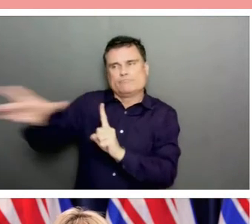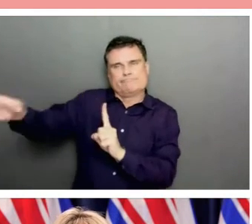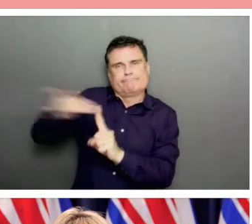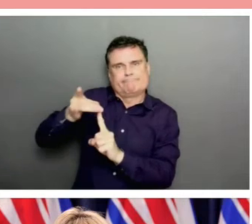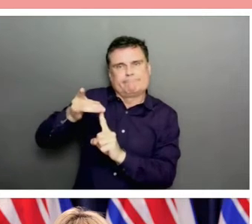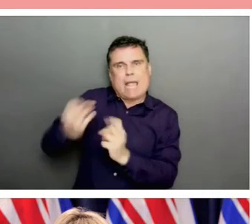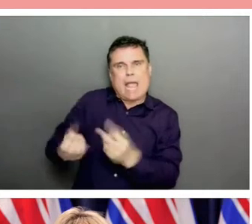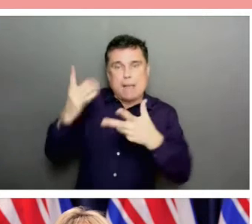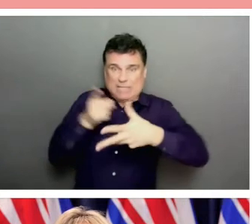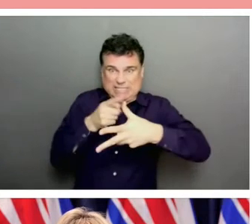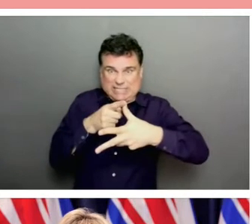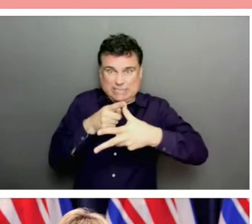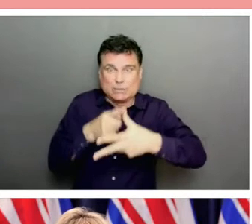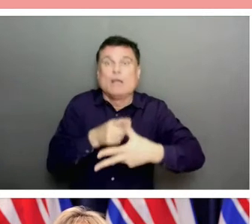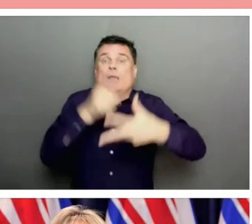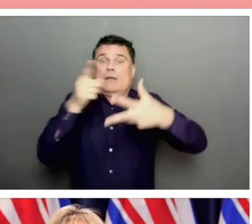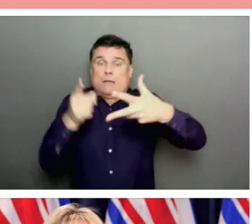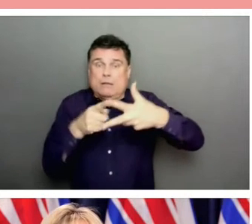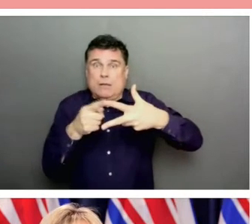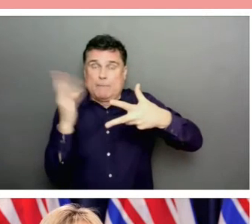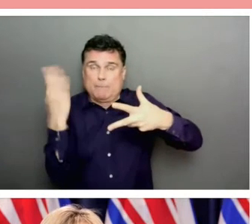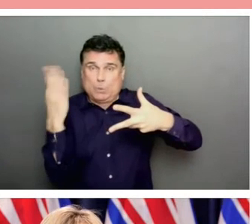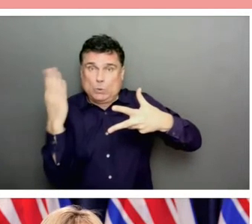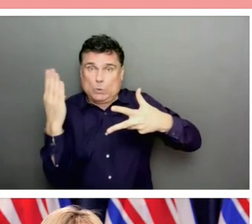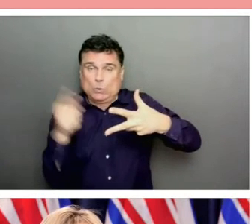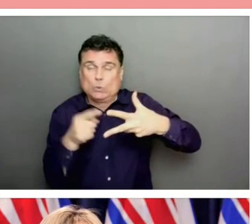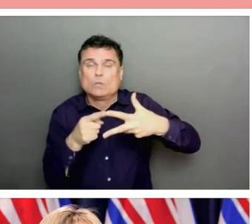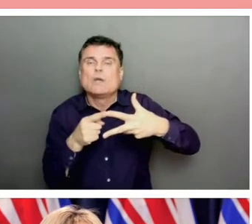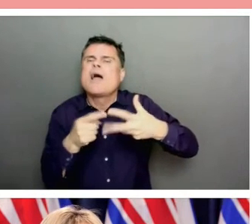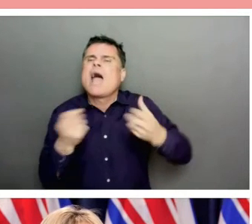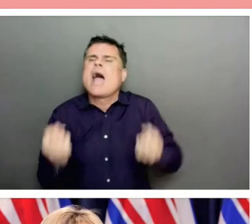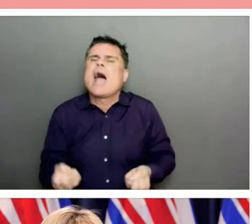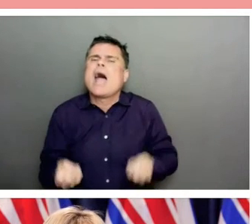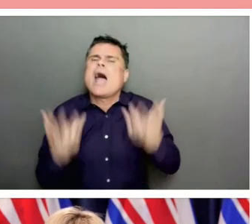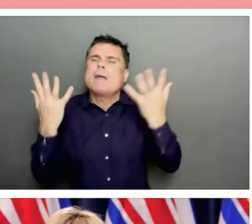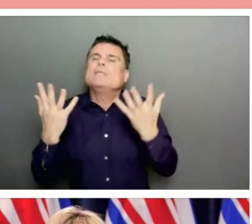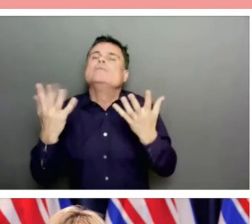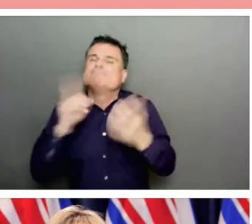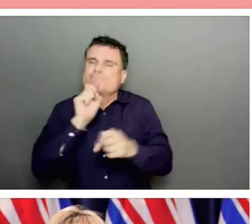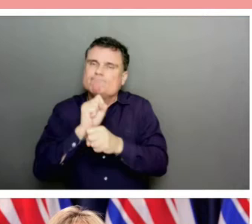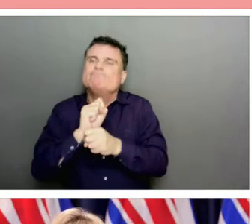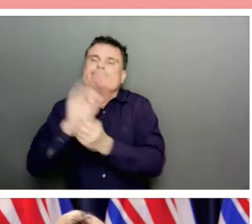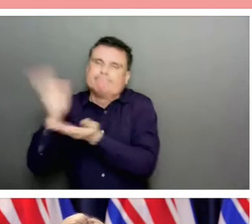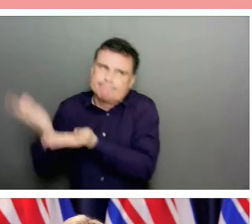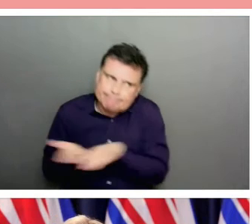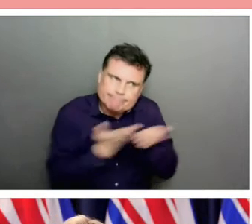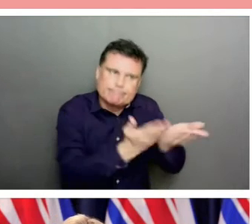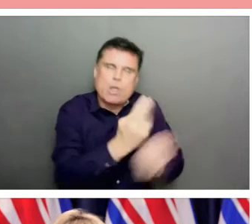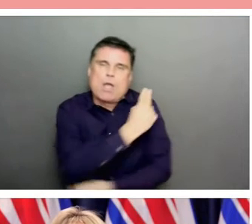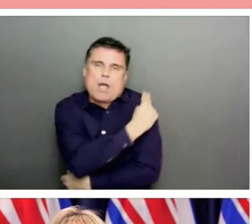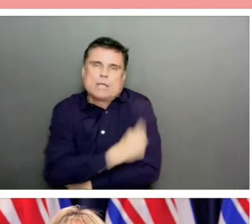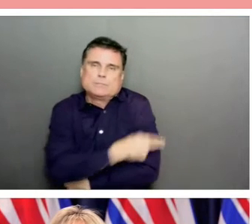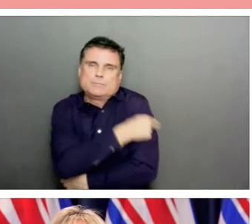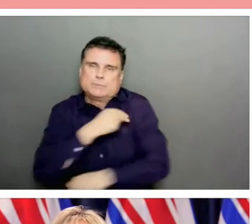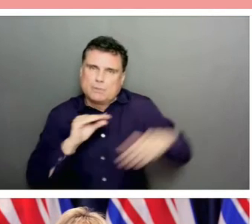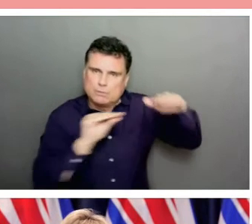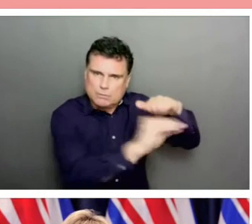the orders were put in, as we know that many people in that group were already exposed. But what this does